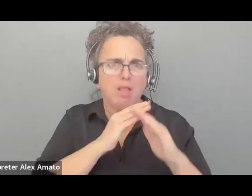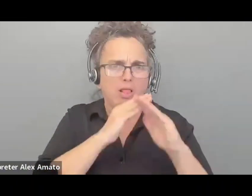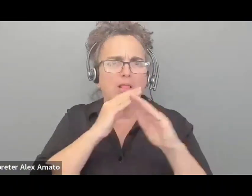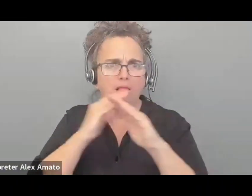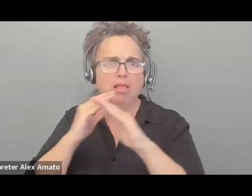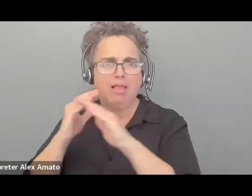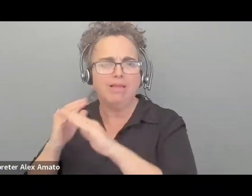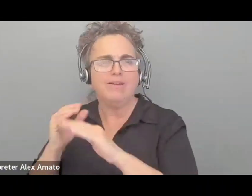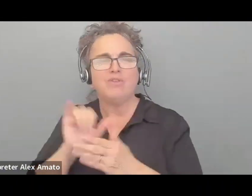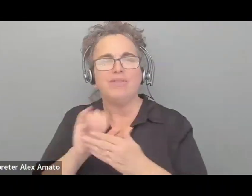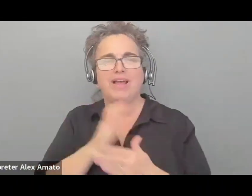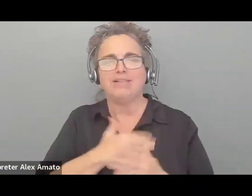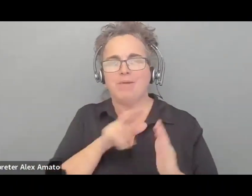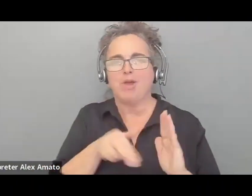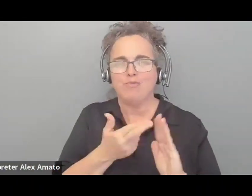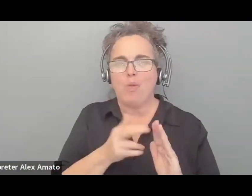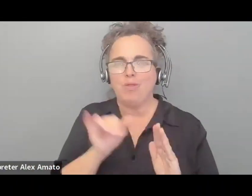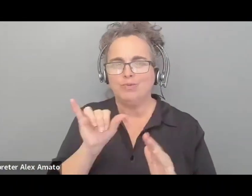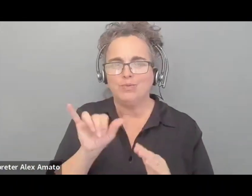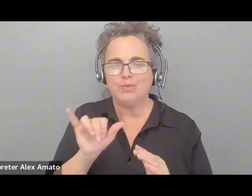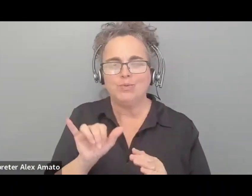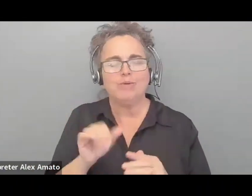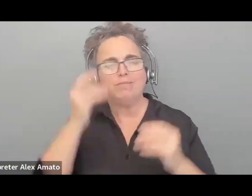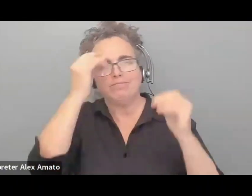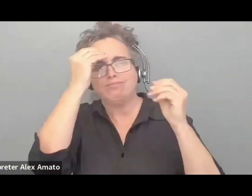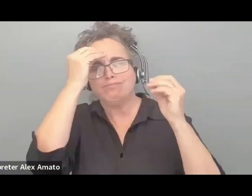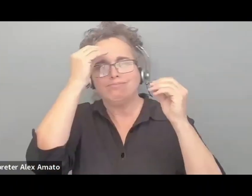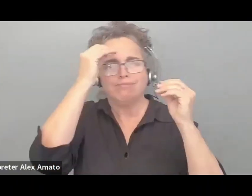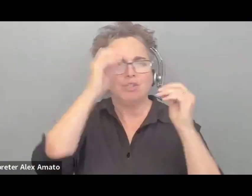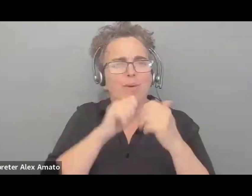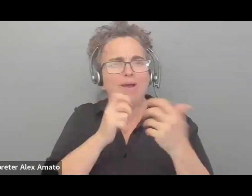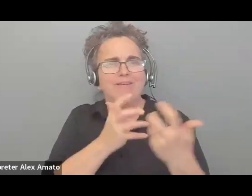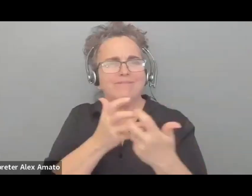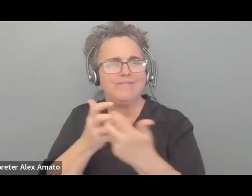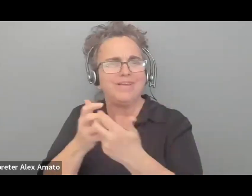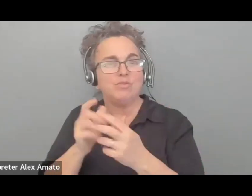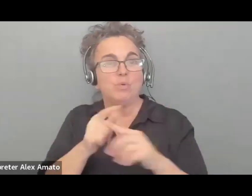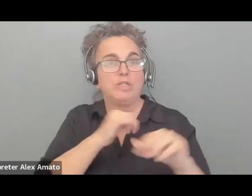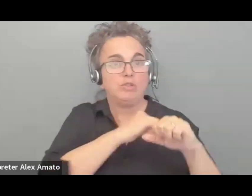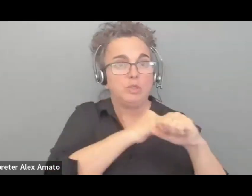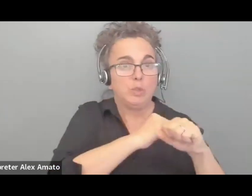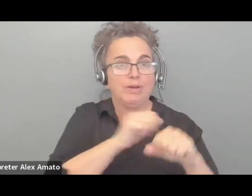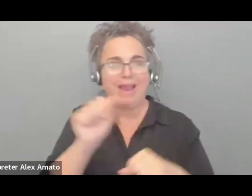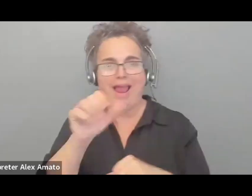and thinking about how that fits into security and AI is where I'm supporting my team.